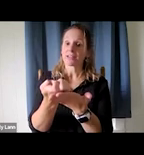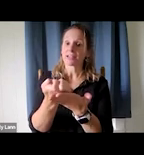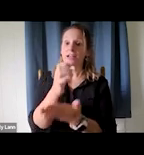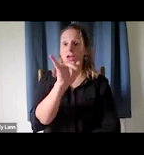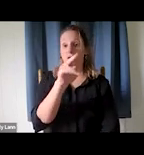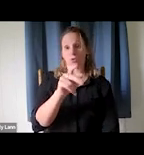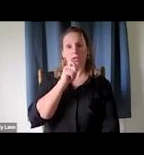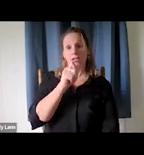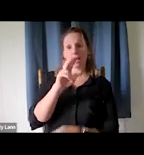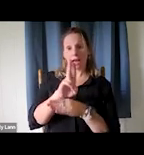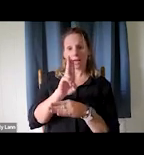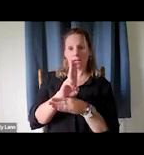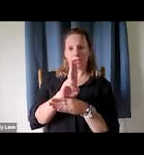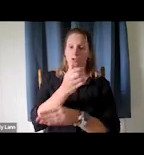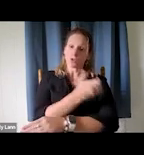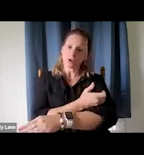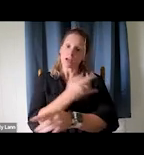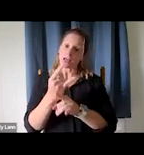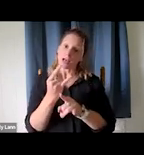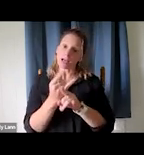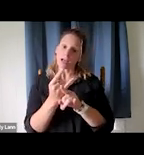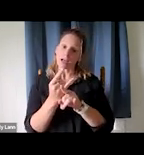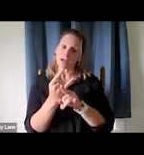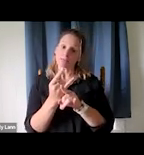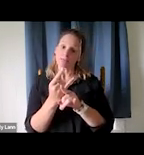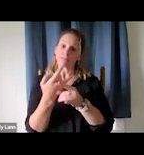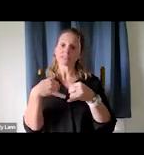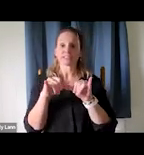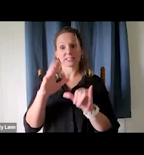was not using drugs or alcohol, he was still experiencing symptoms.